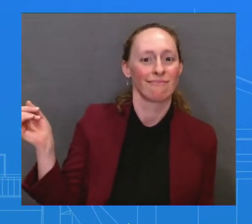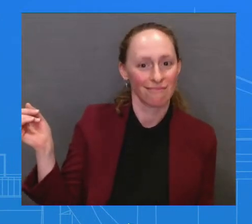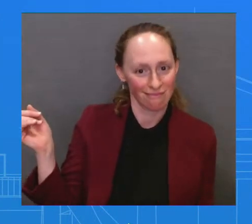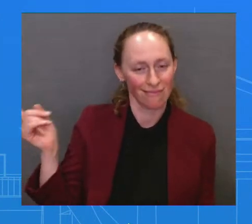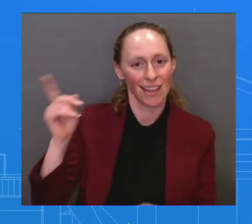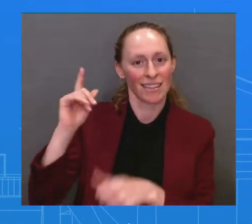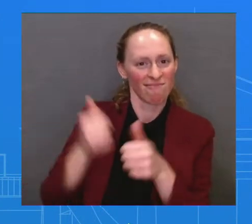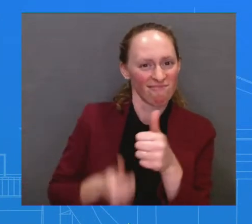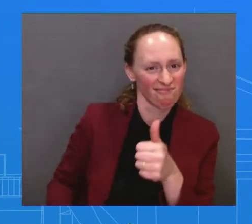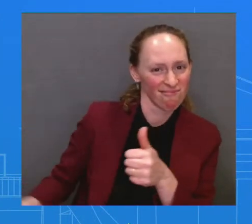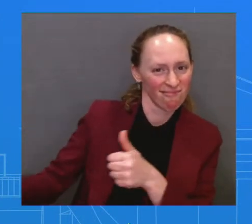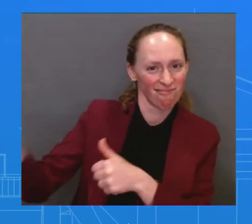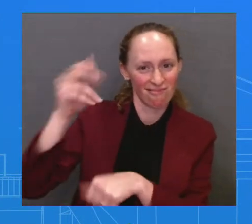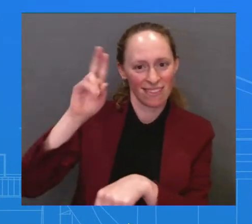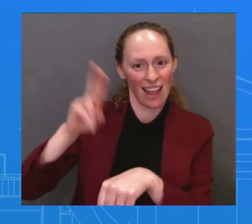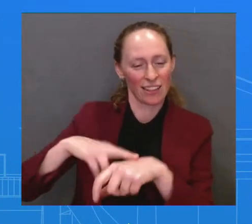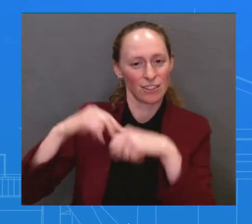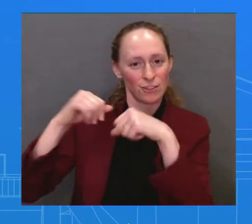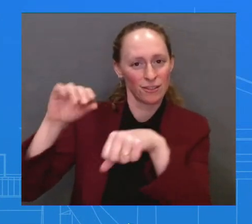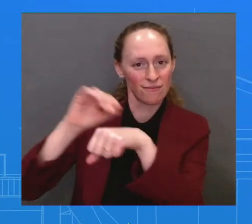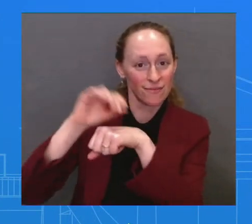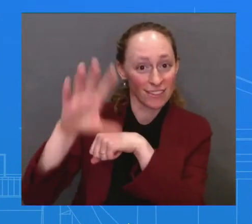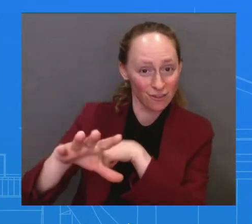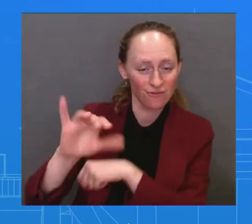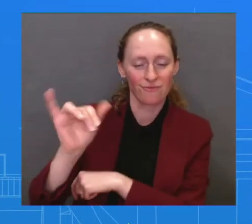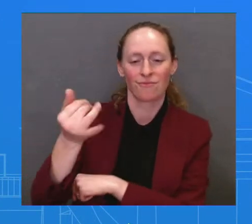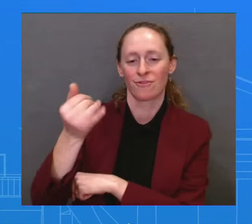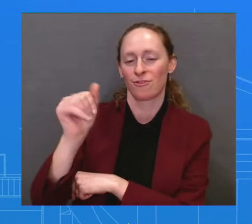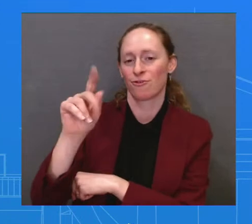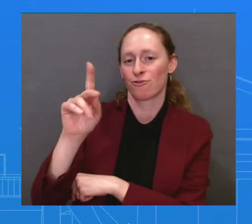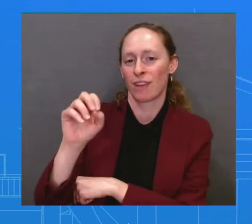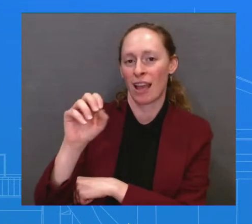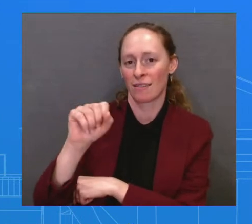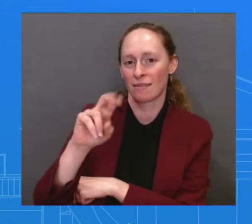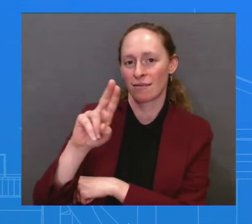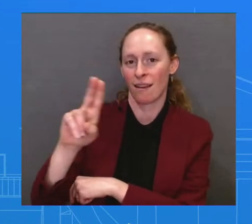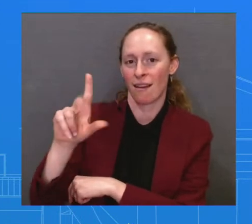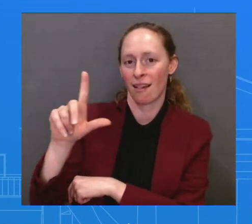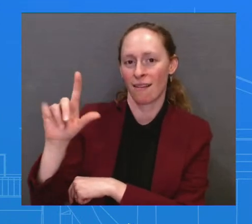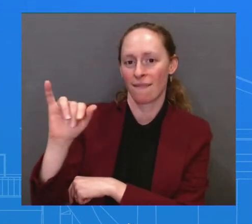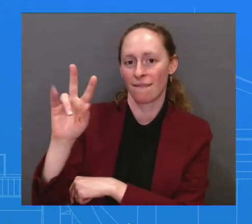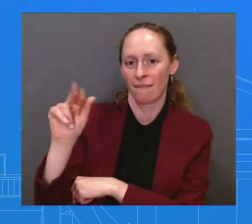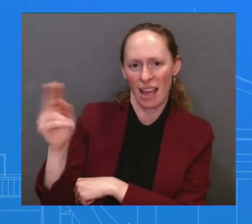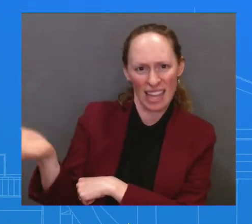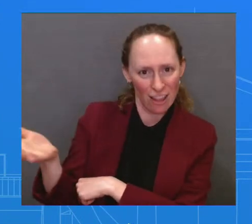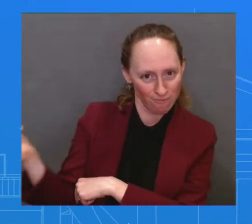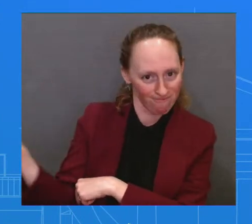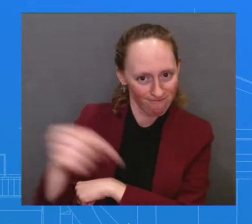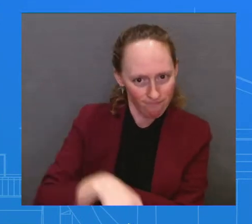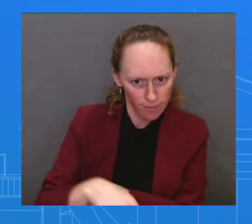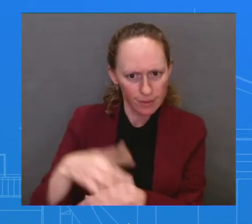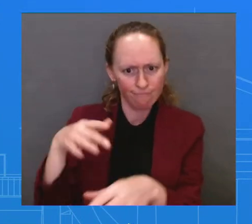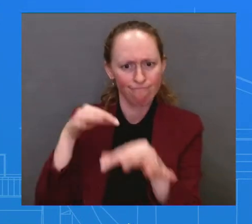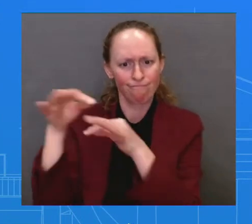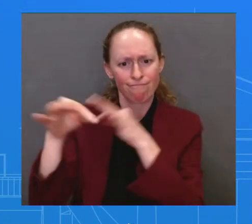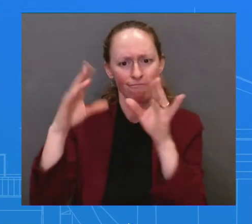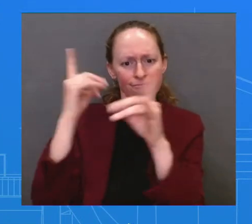give a little bit of a preview and talk about the President's visit with President Zelenskyy today. As you know, he's all in tow- -- he's in town, and he'll take